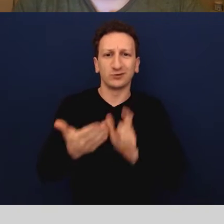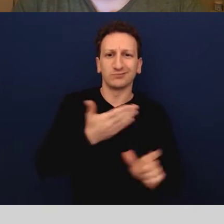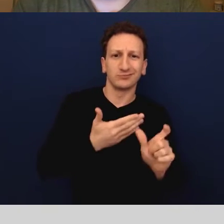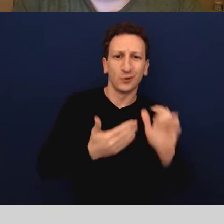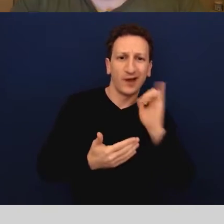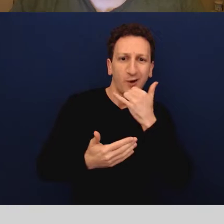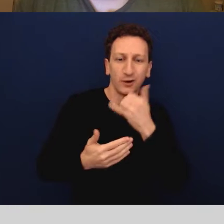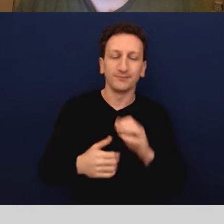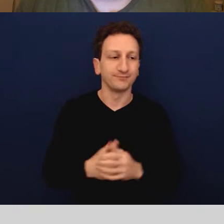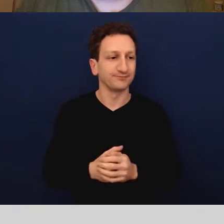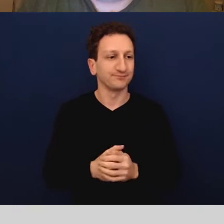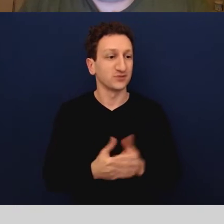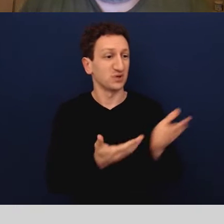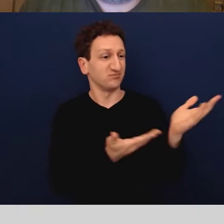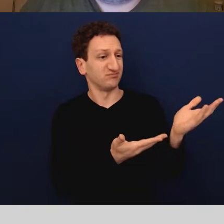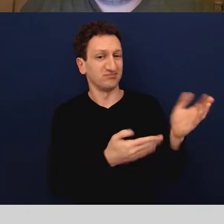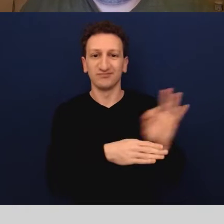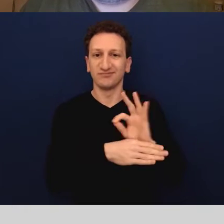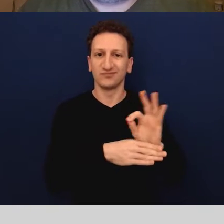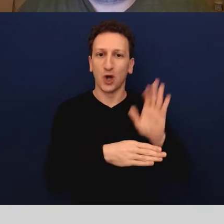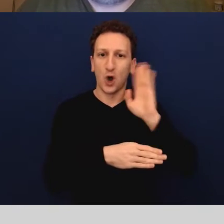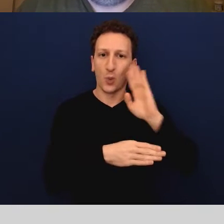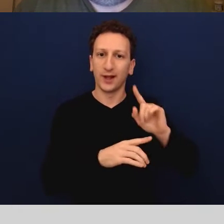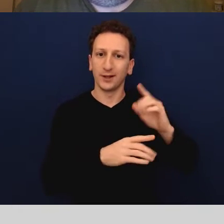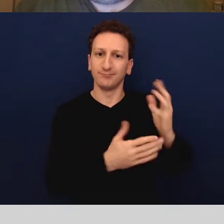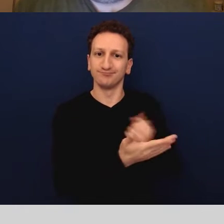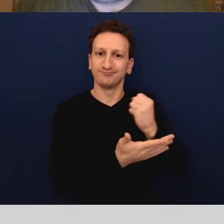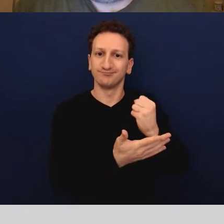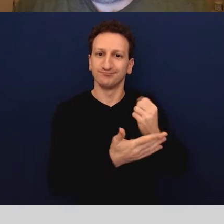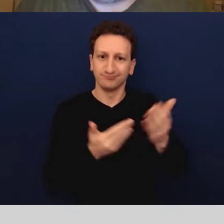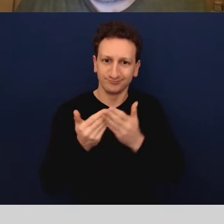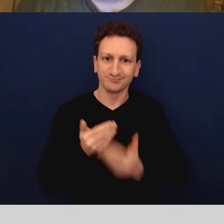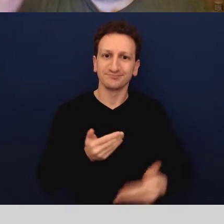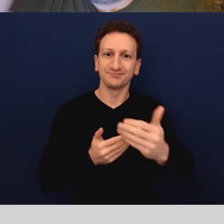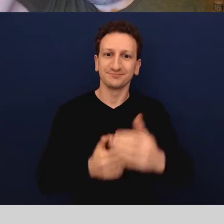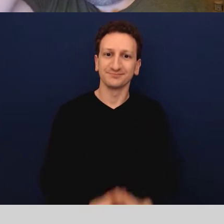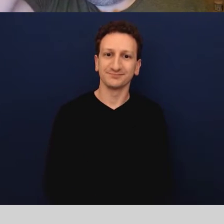in the rest of the talk to do things. And because of that